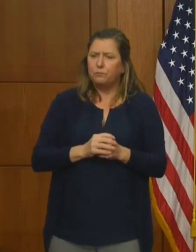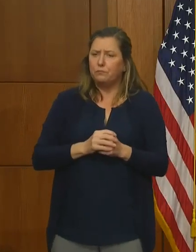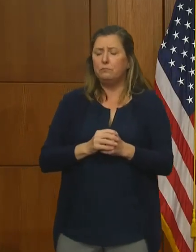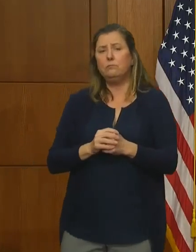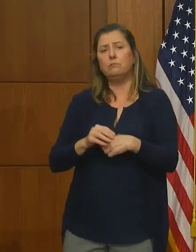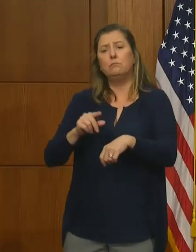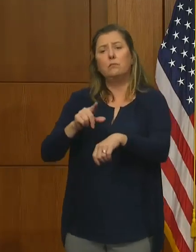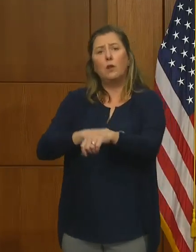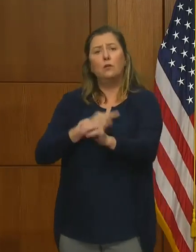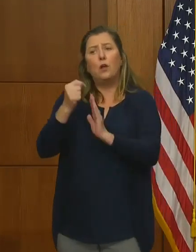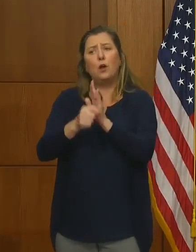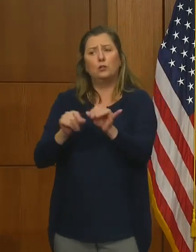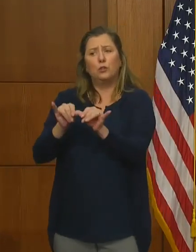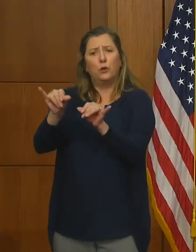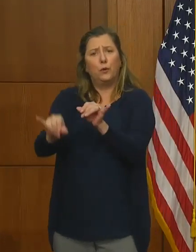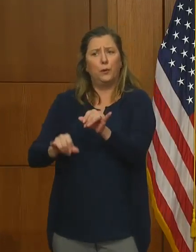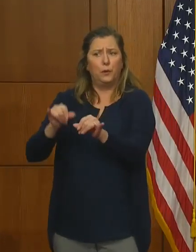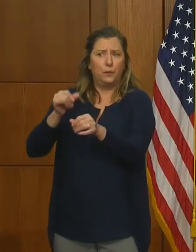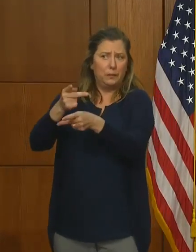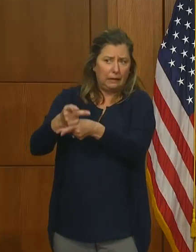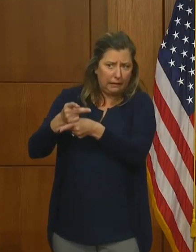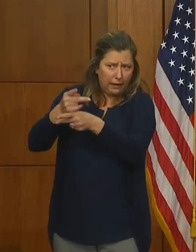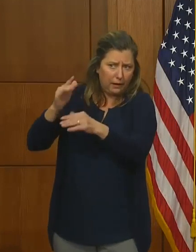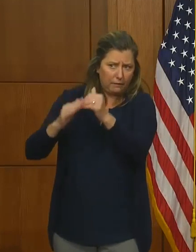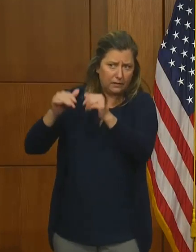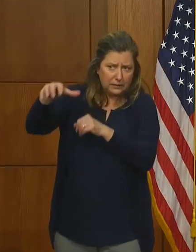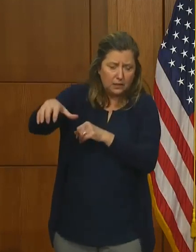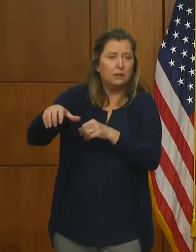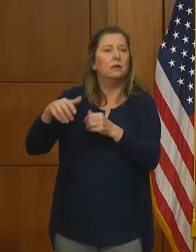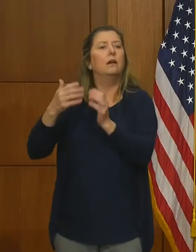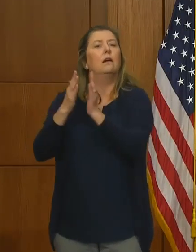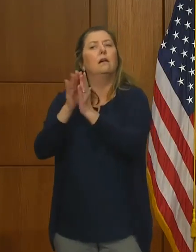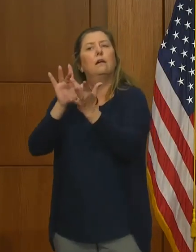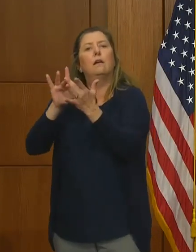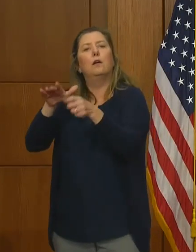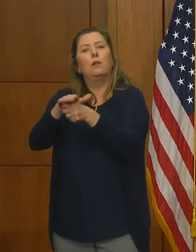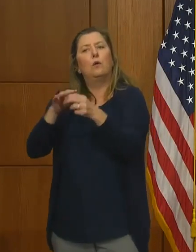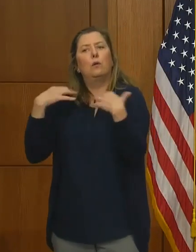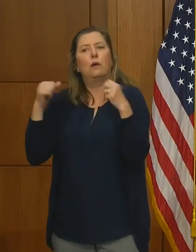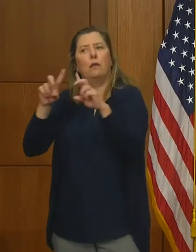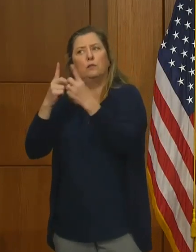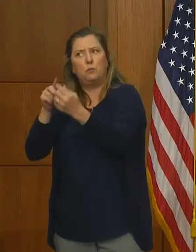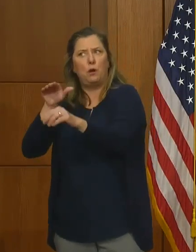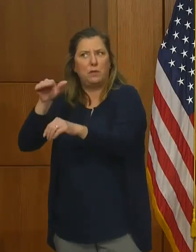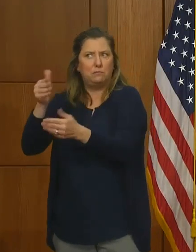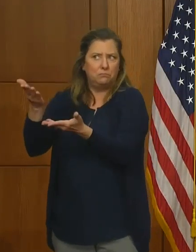FROM OUR STATE LAB RIGHT HERE IN RICHMOND. OUR LARGE LONG TERM CARE FACILITIES FOR CAN